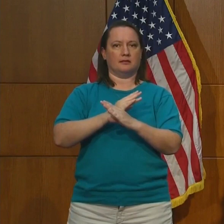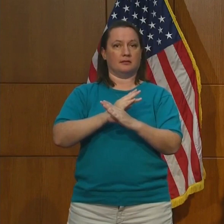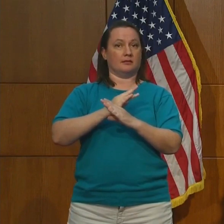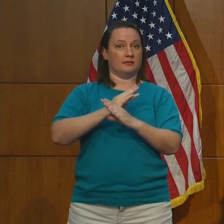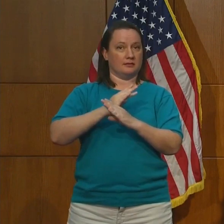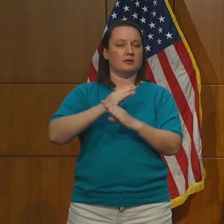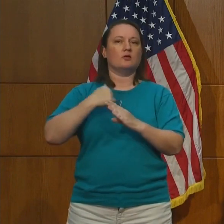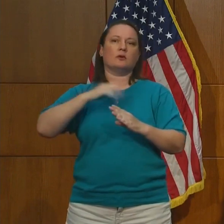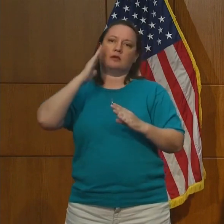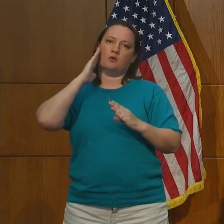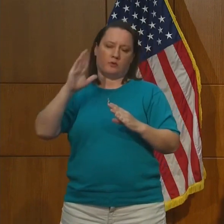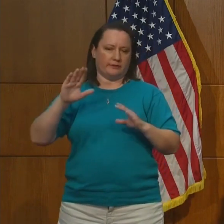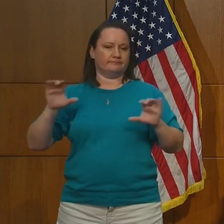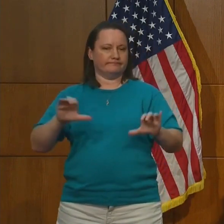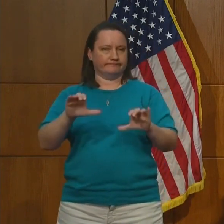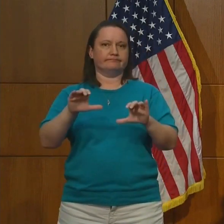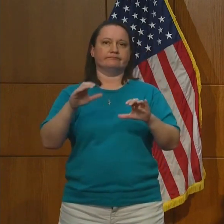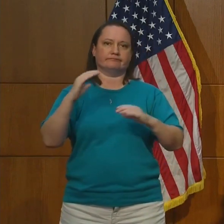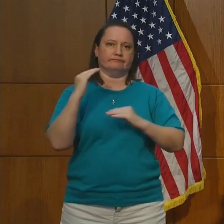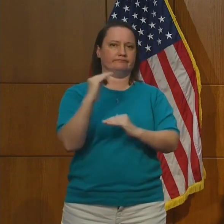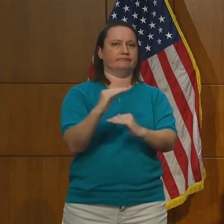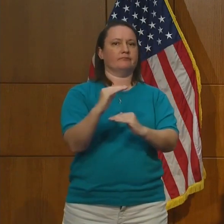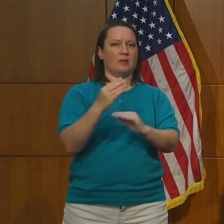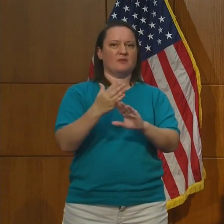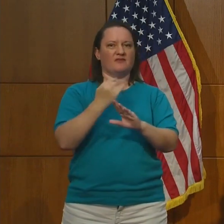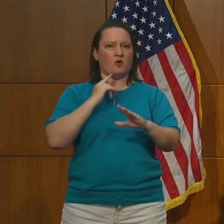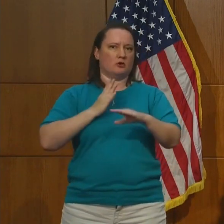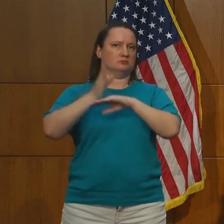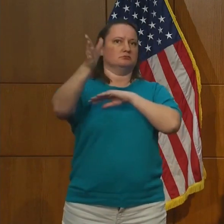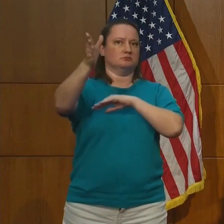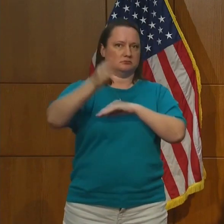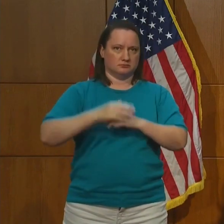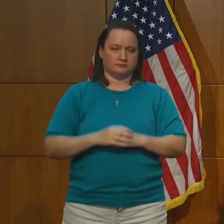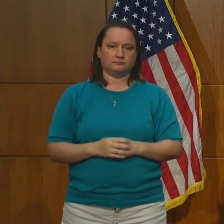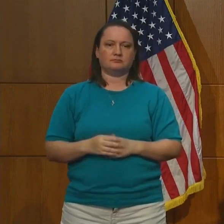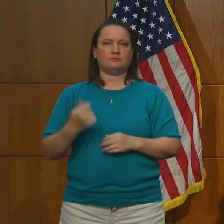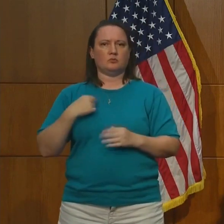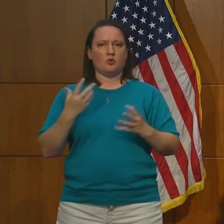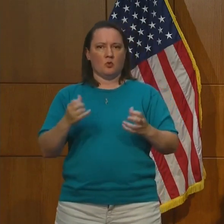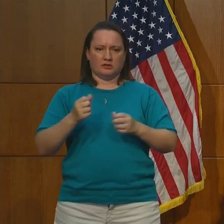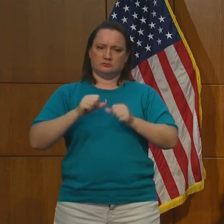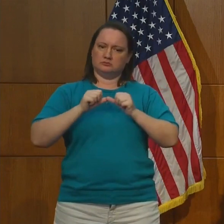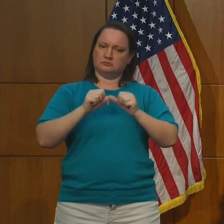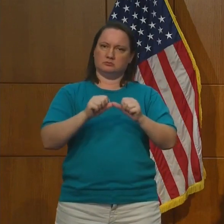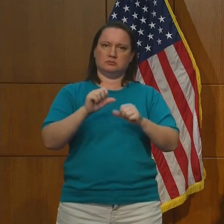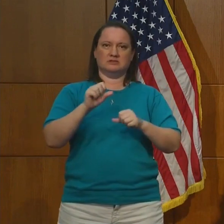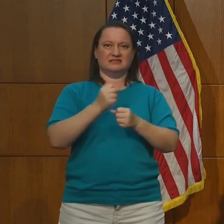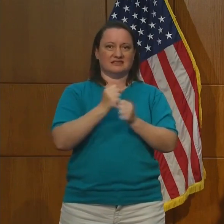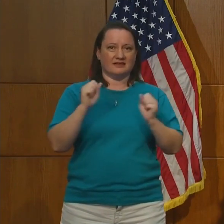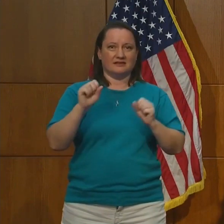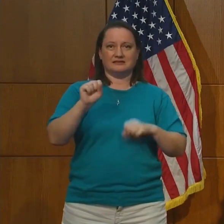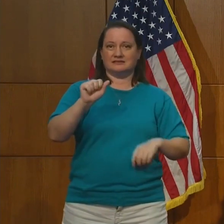EVEN THOUGH THE NUMBERS ARE WITHIN THE CAPITAL OF A RANGES